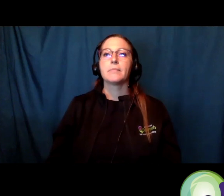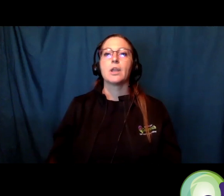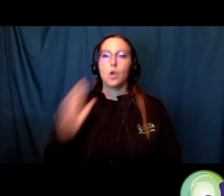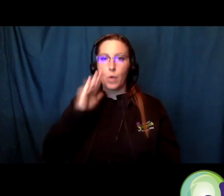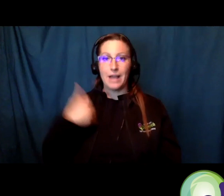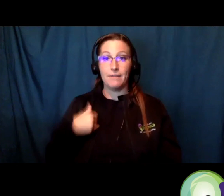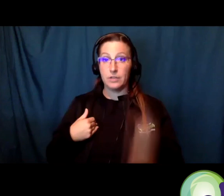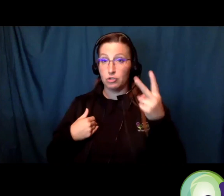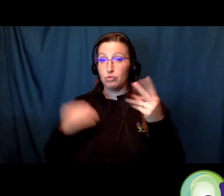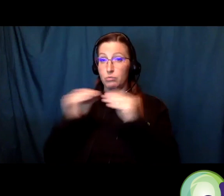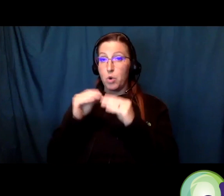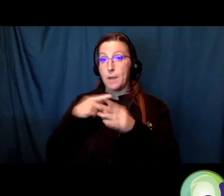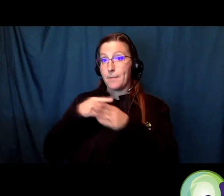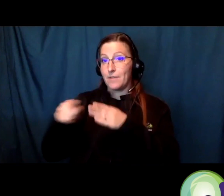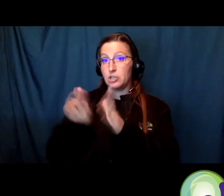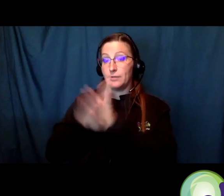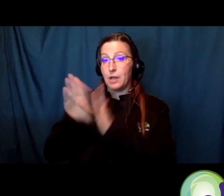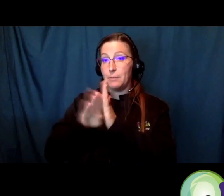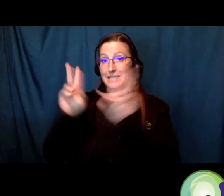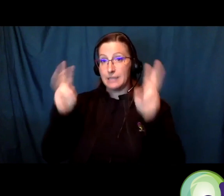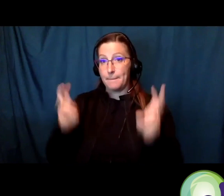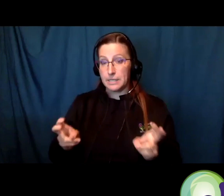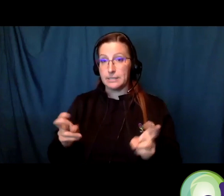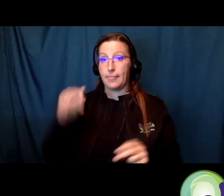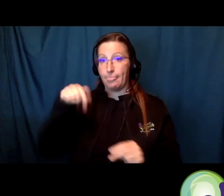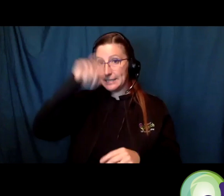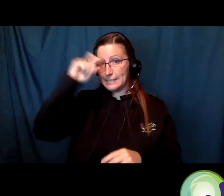development topics this uh this summer yet so the next one